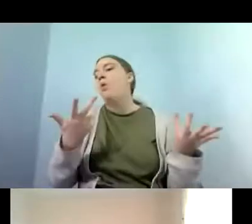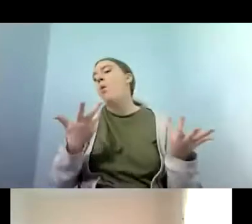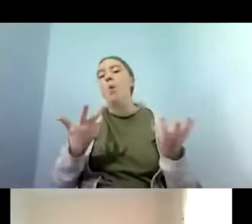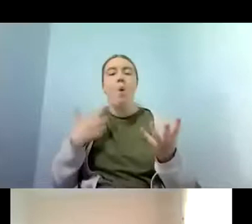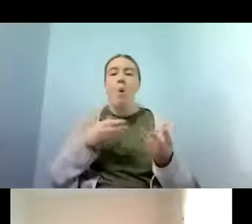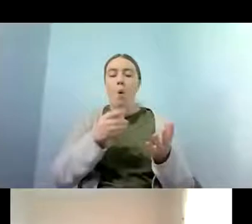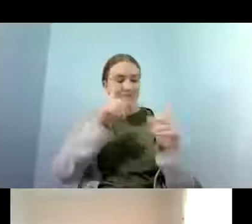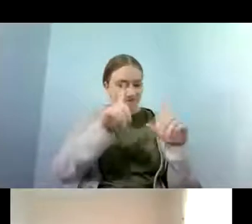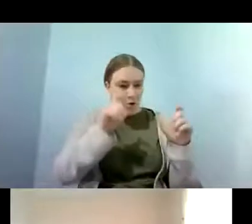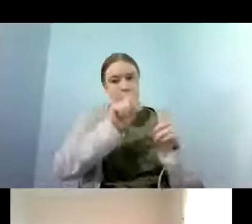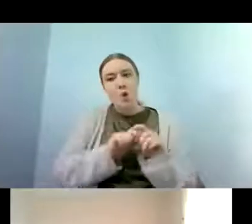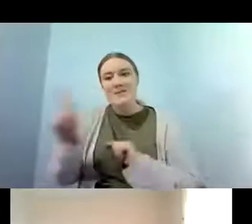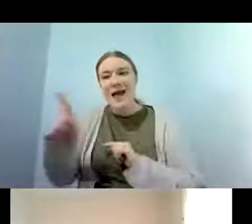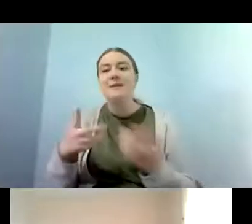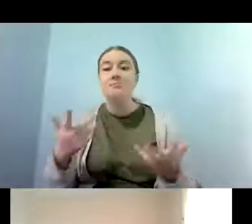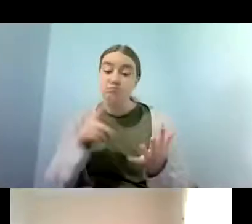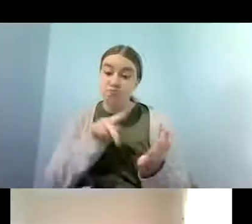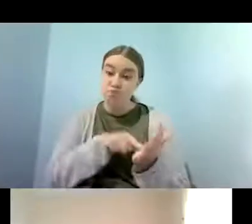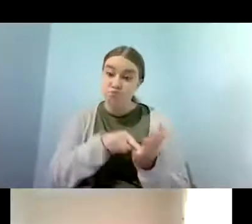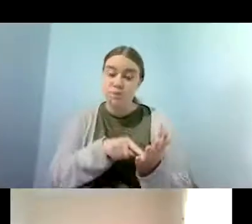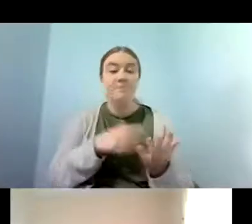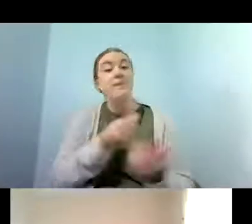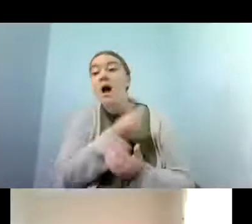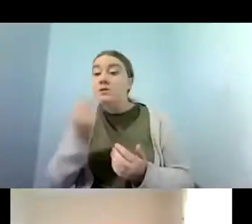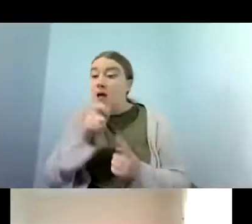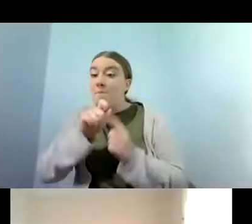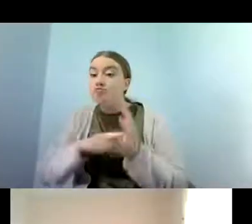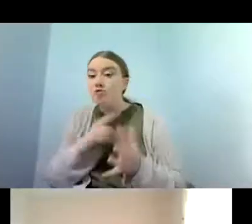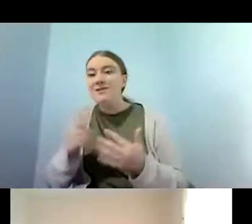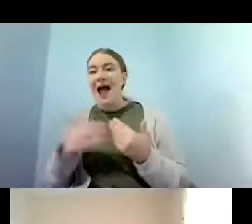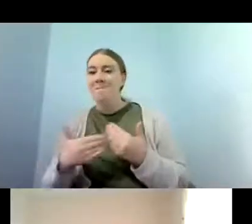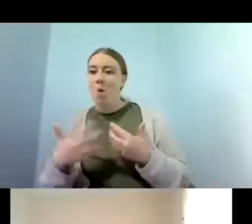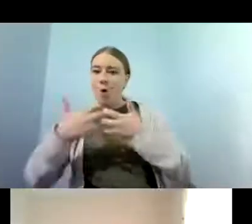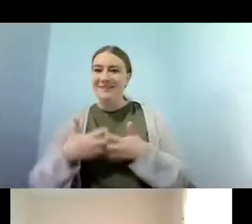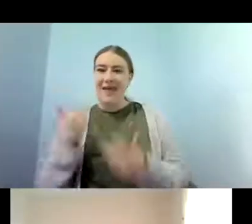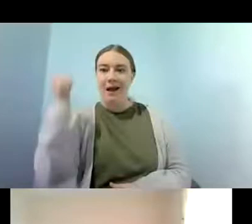photo and send it in and but some other projects have gone a little bit more technical so on this